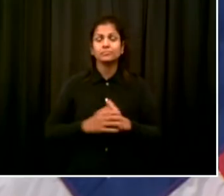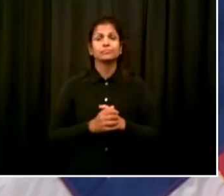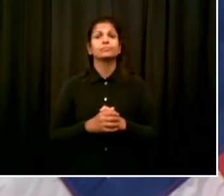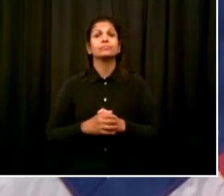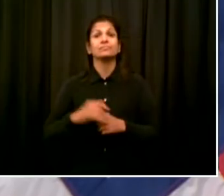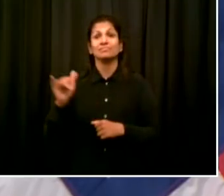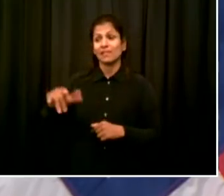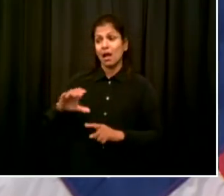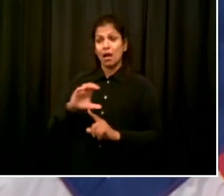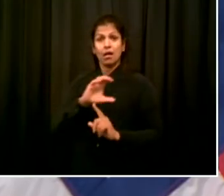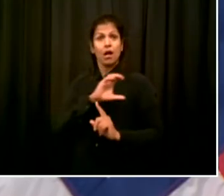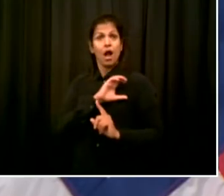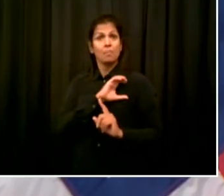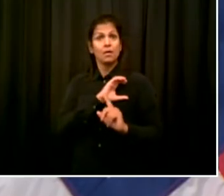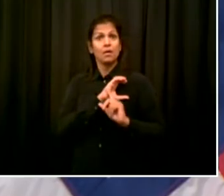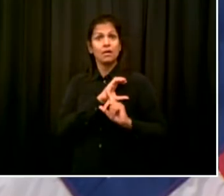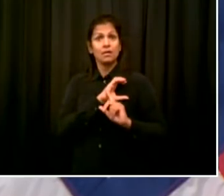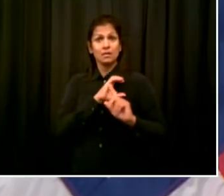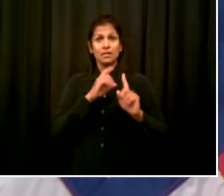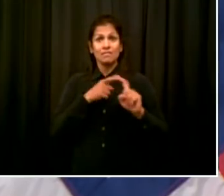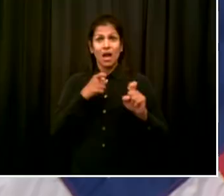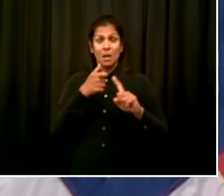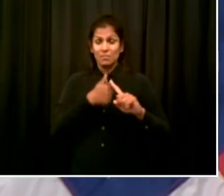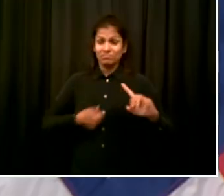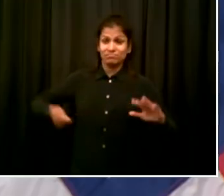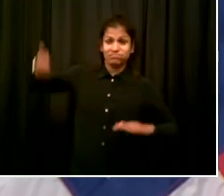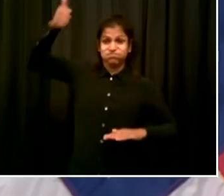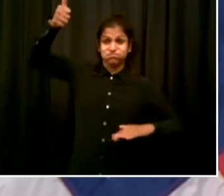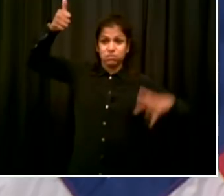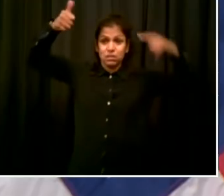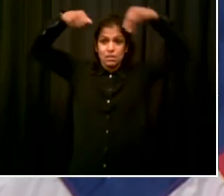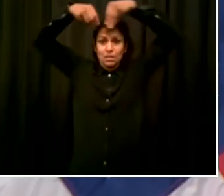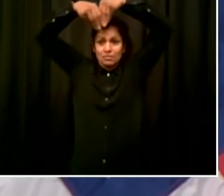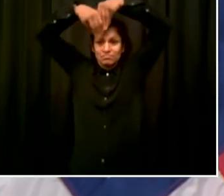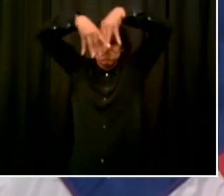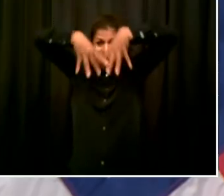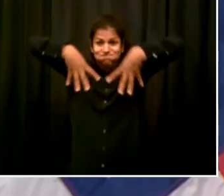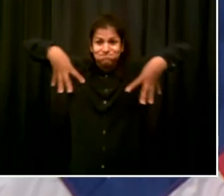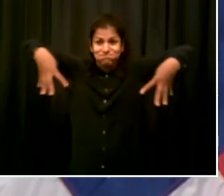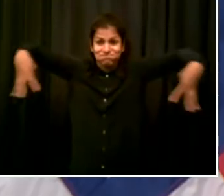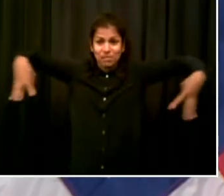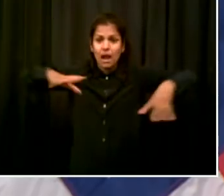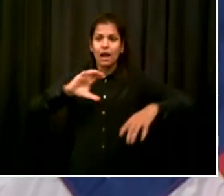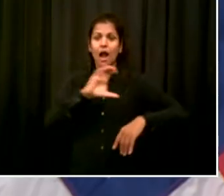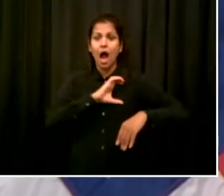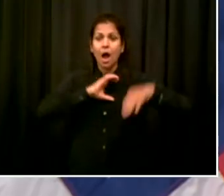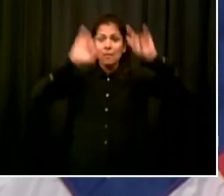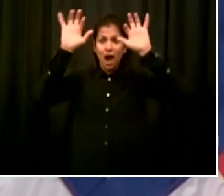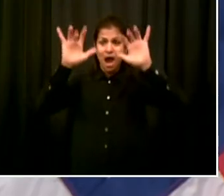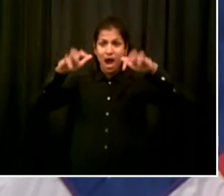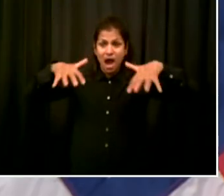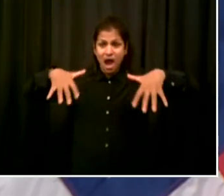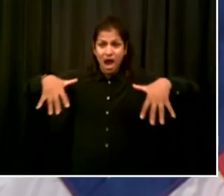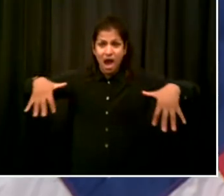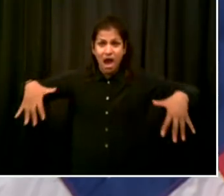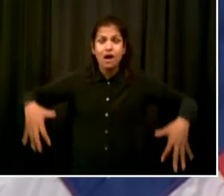DOWN, FROM THE EXECUTIVE SFFTA TO PRECINCT COMMANDERS TO BOROUGH COMMANDERS TO THE MEN AND WOMEN